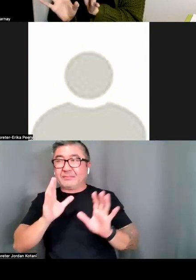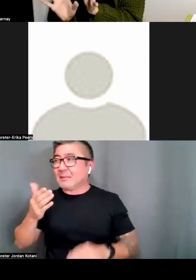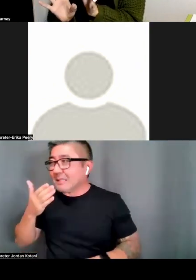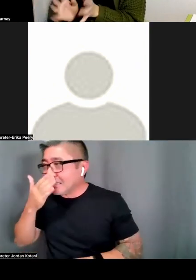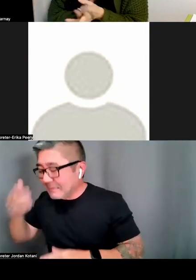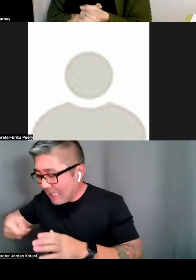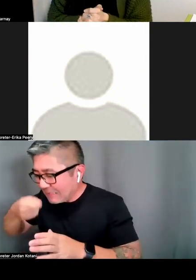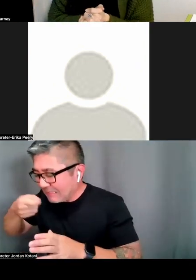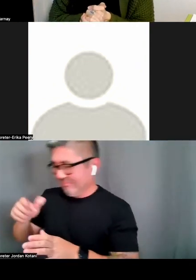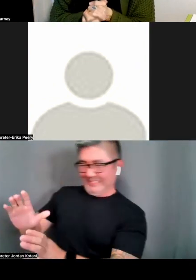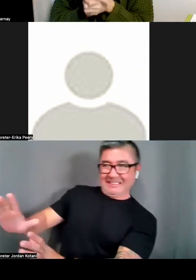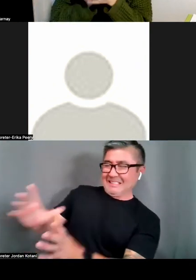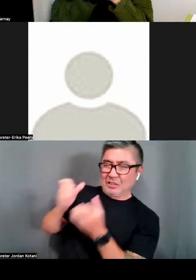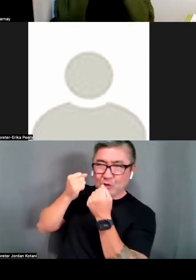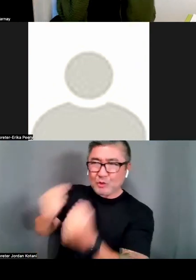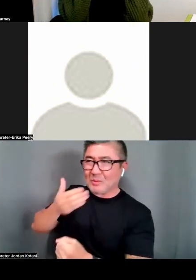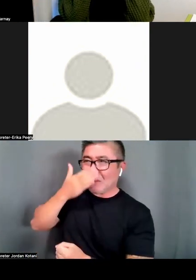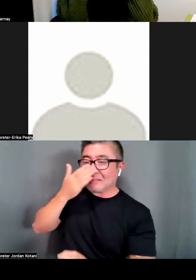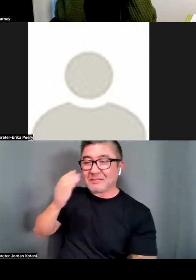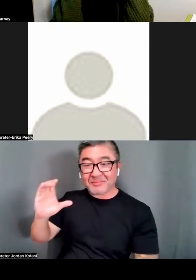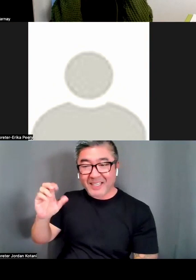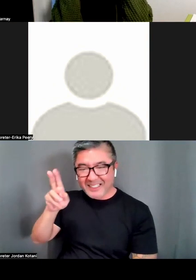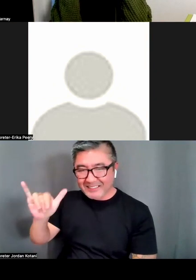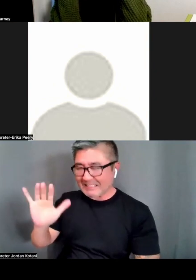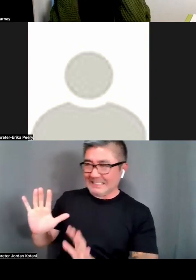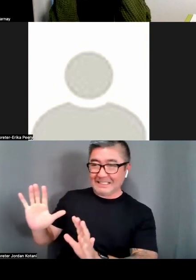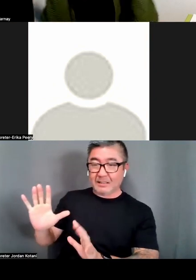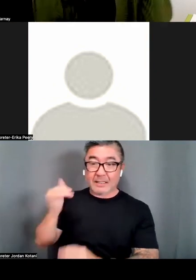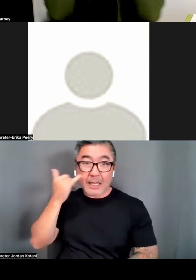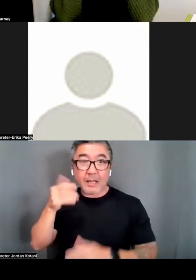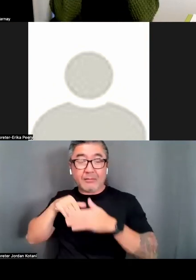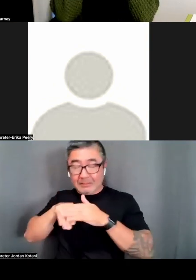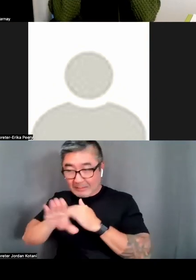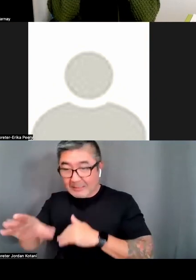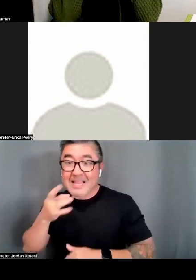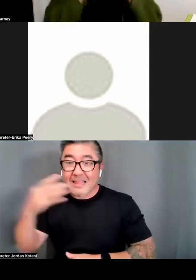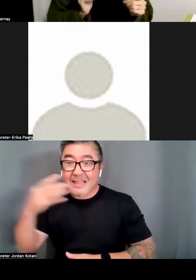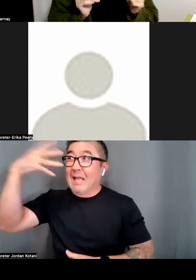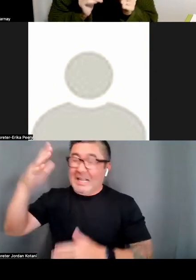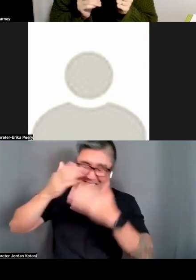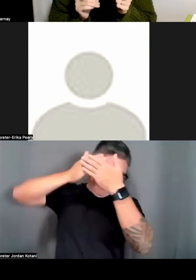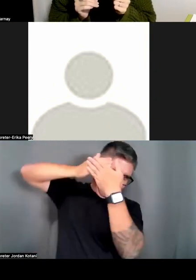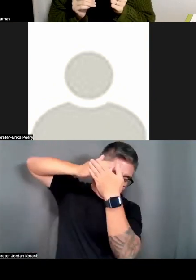too strong. Cover their eyes when the lights are bright or cover their ears when there's a sound.